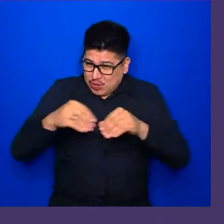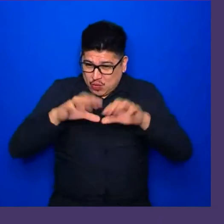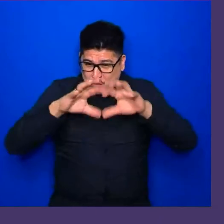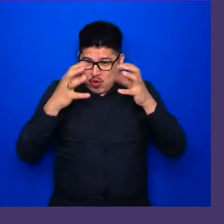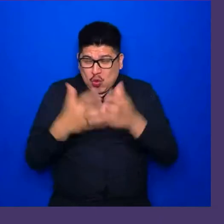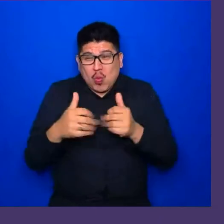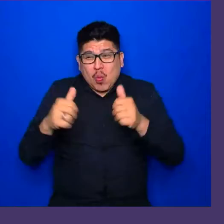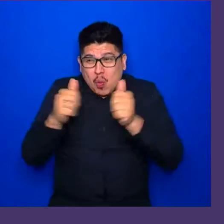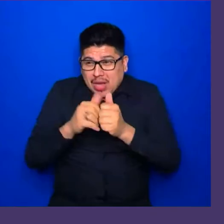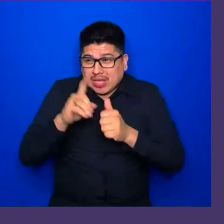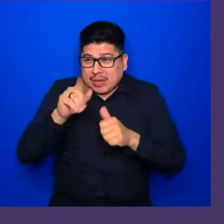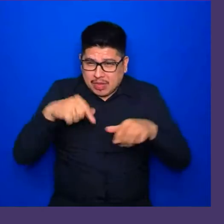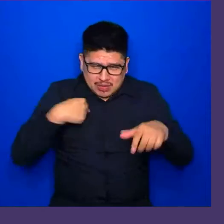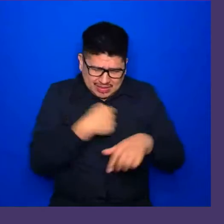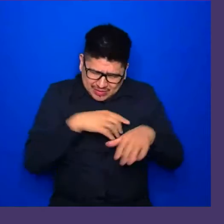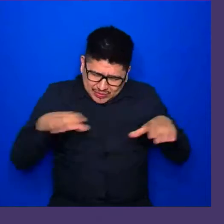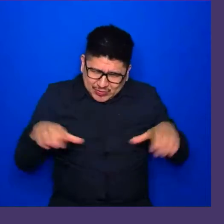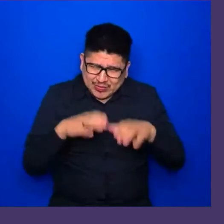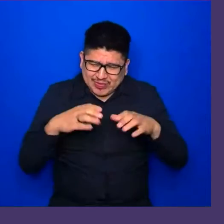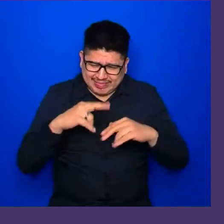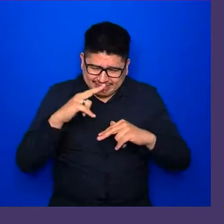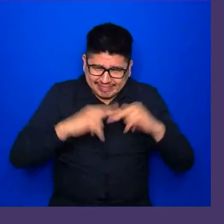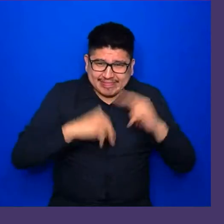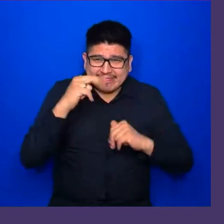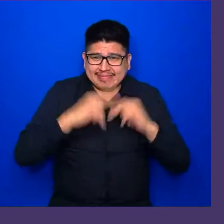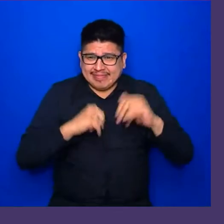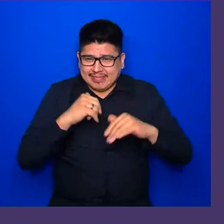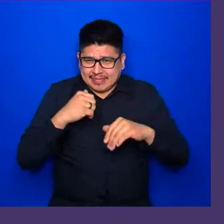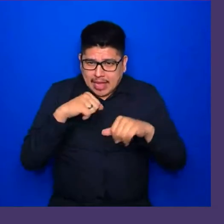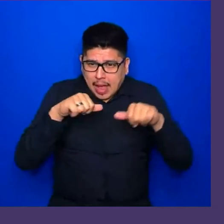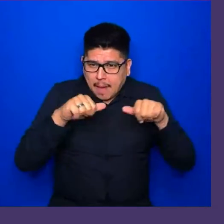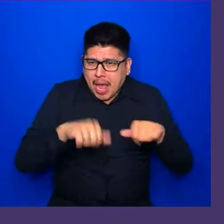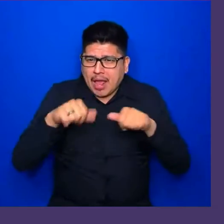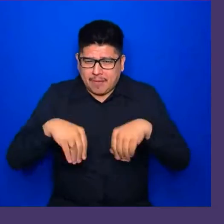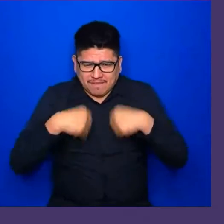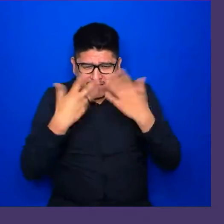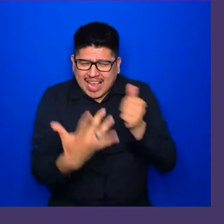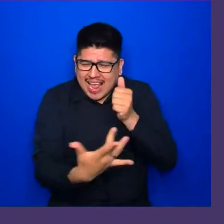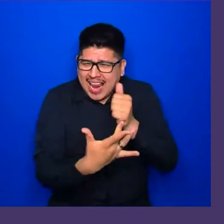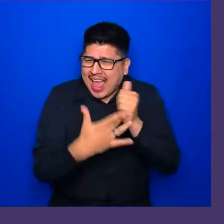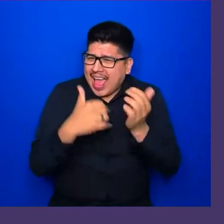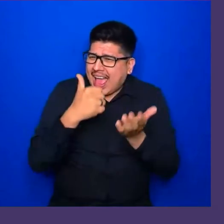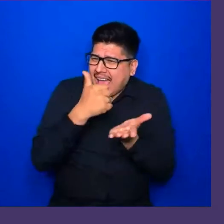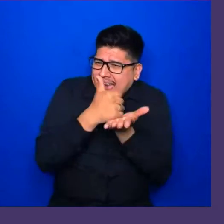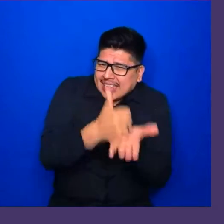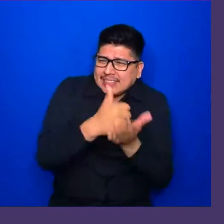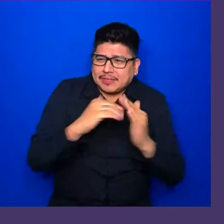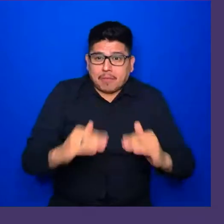providing technical assistance, promoting disability inclusive democracy, focusing on disability in moments of crisis,